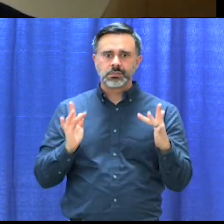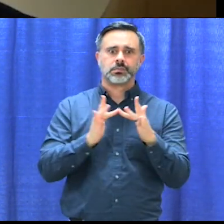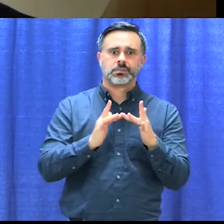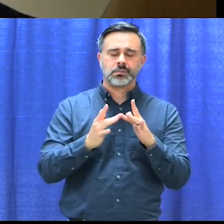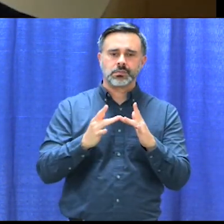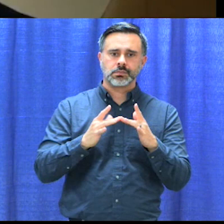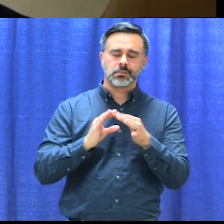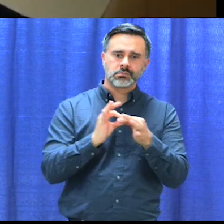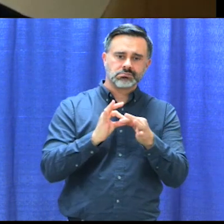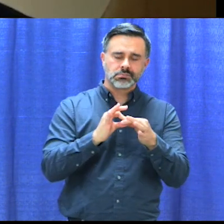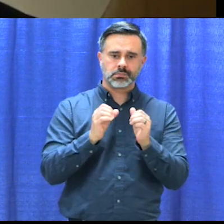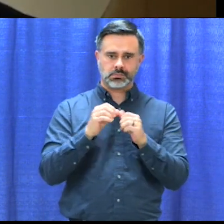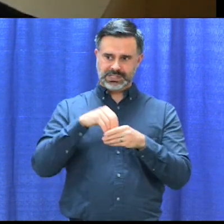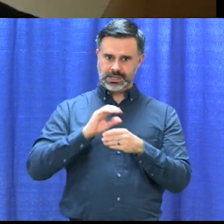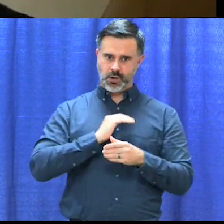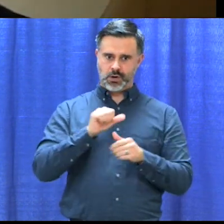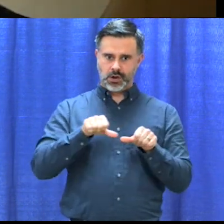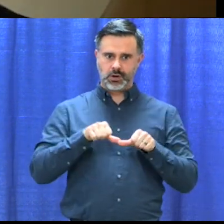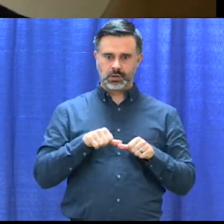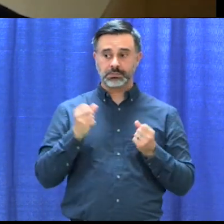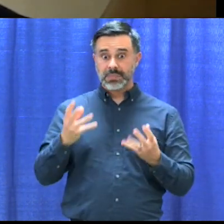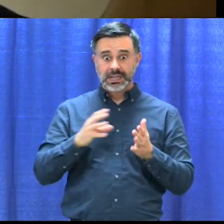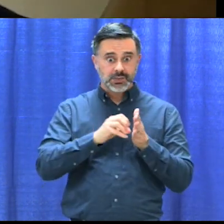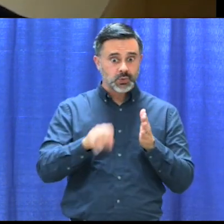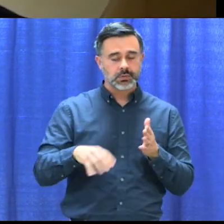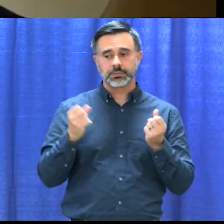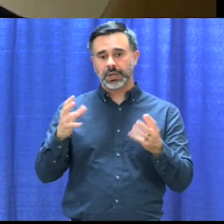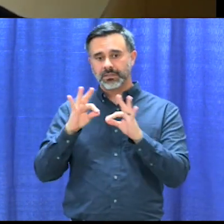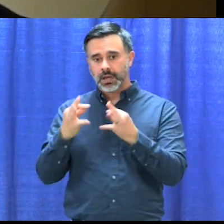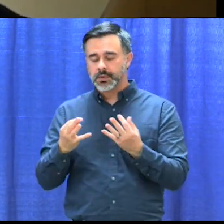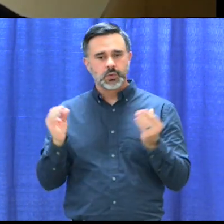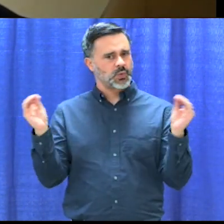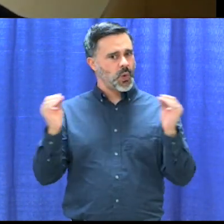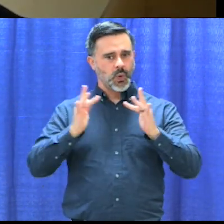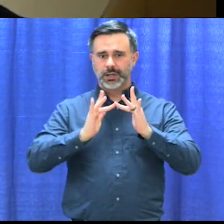A lot of our students, families do not have internet connectivity.